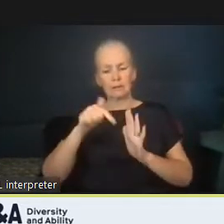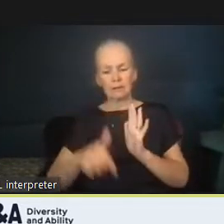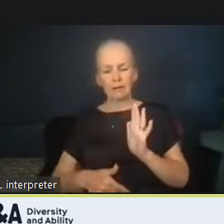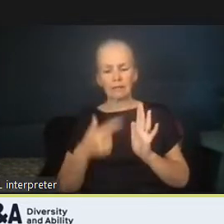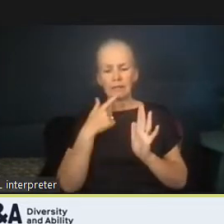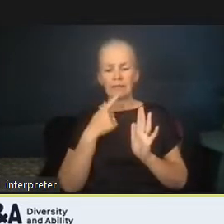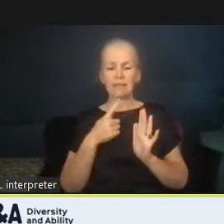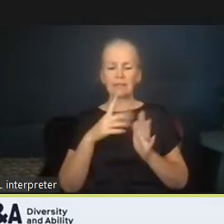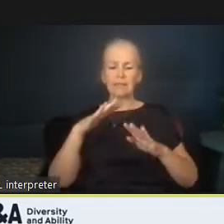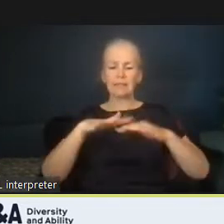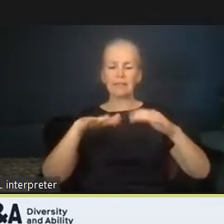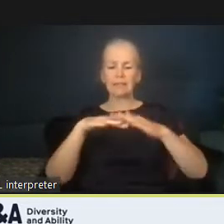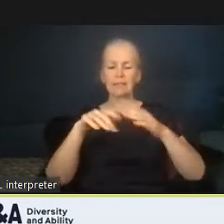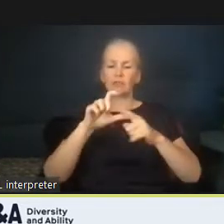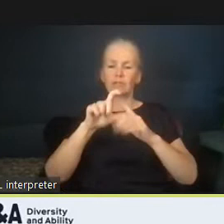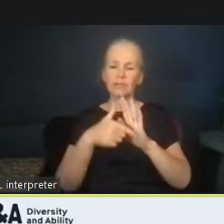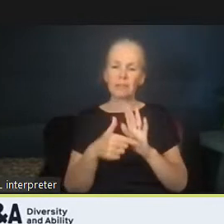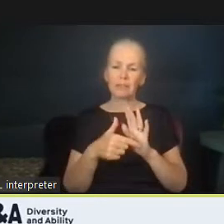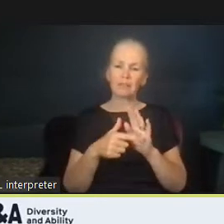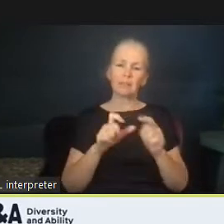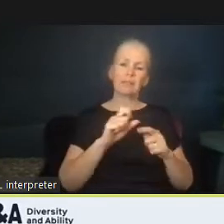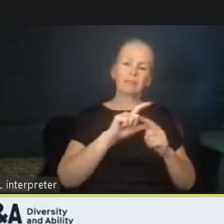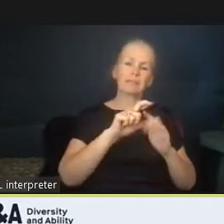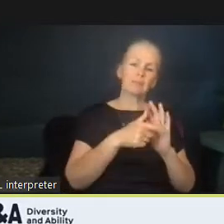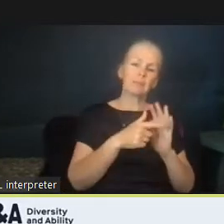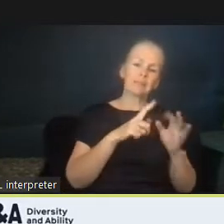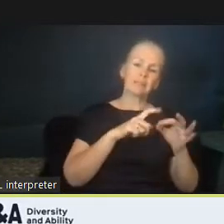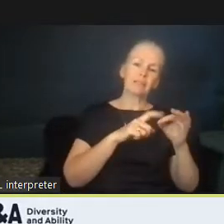of disability in something else. So disability and queer identities, disability and women,